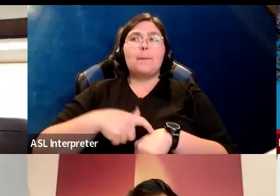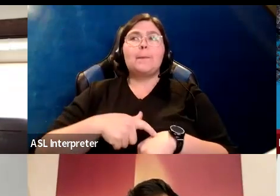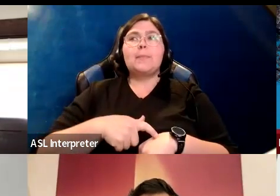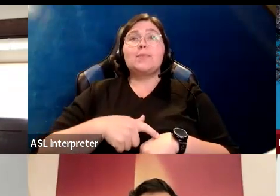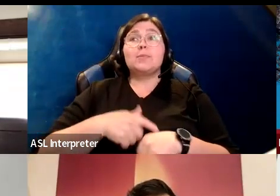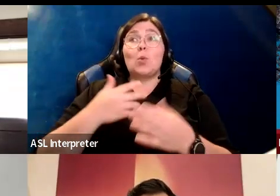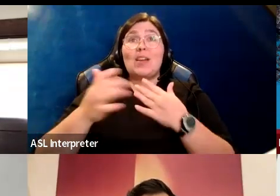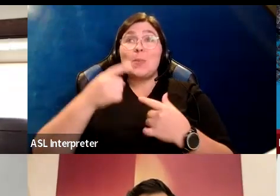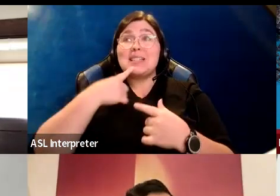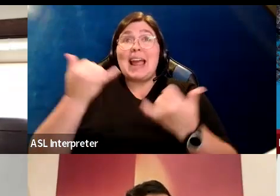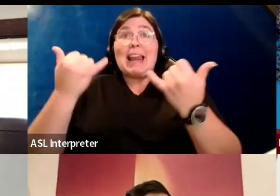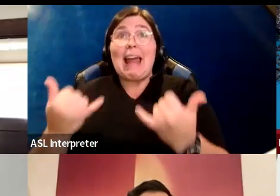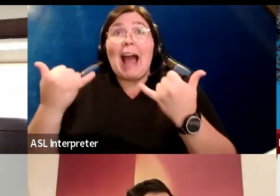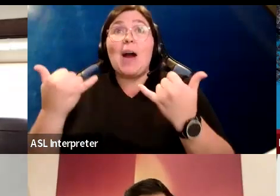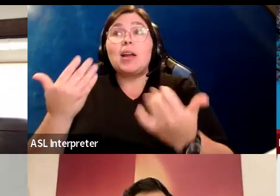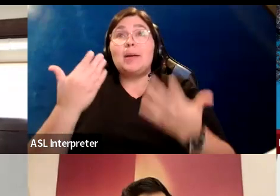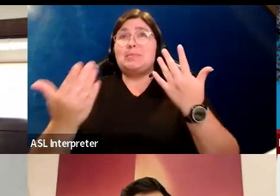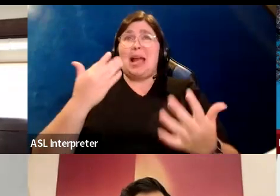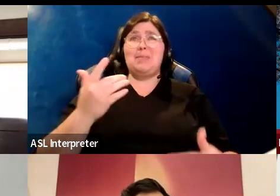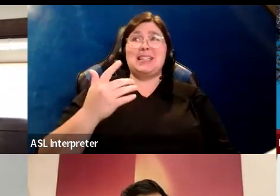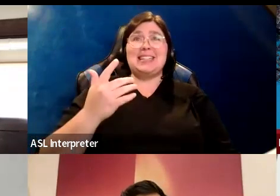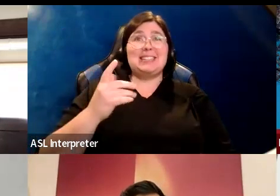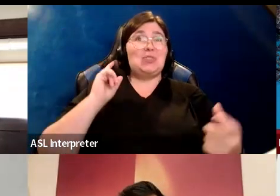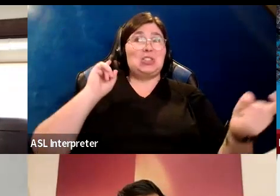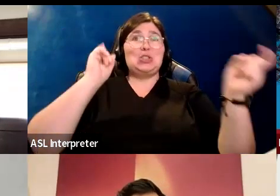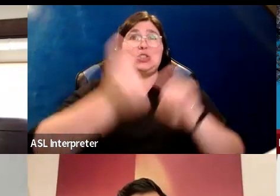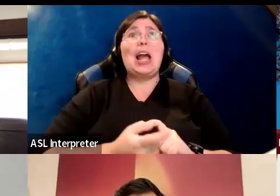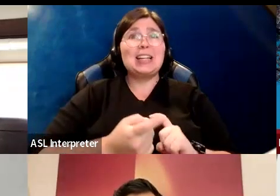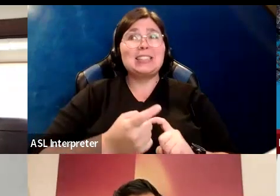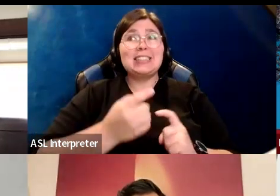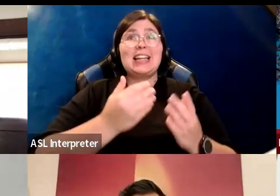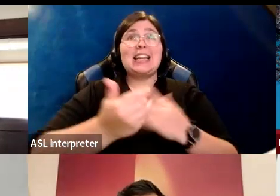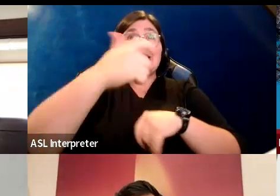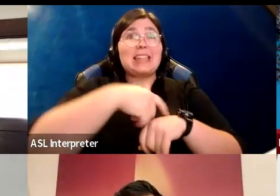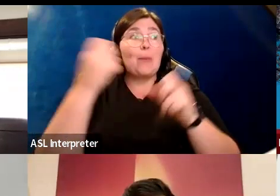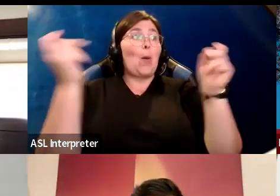we say now or today might be completely changed by the time we go back and try it.